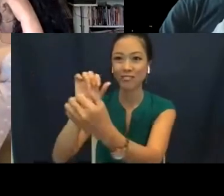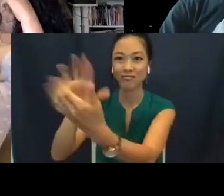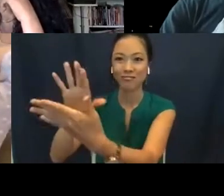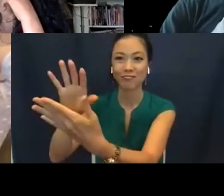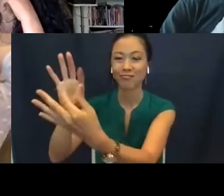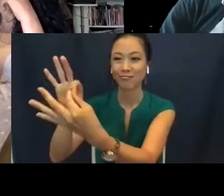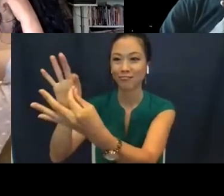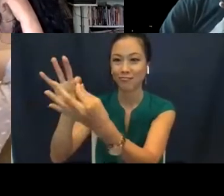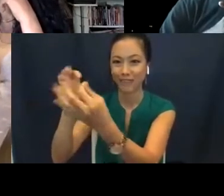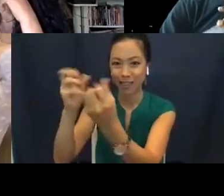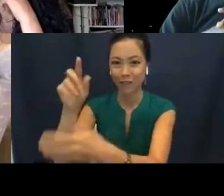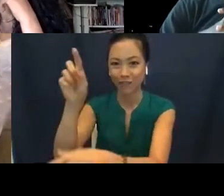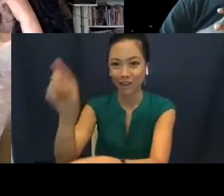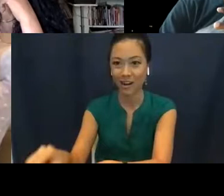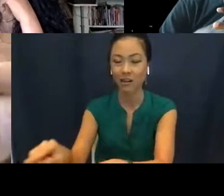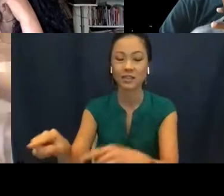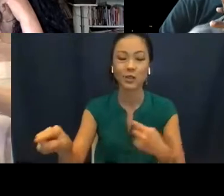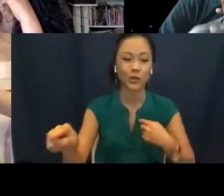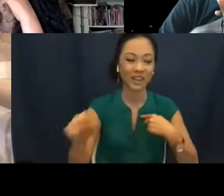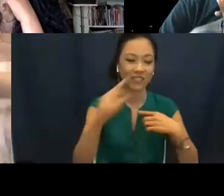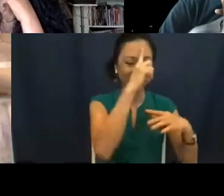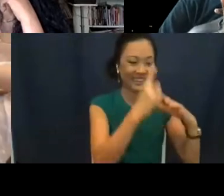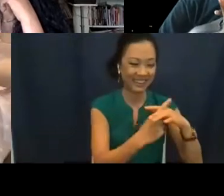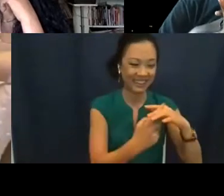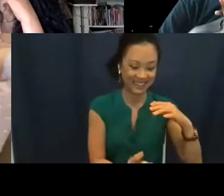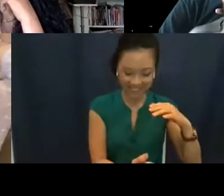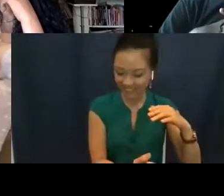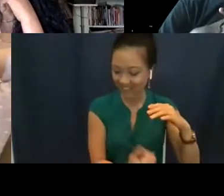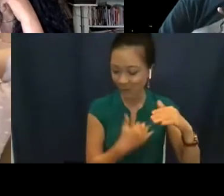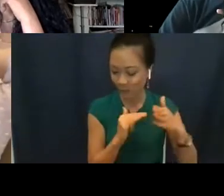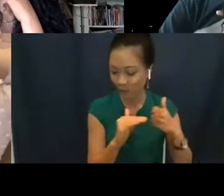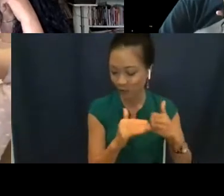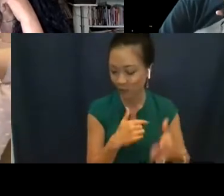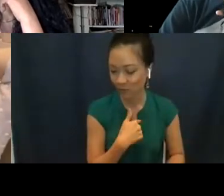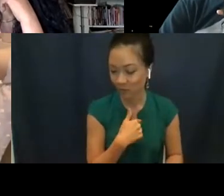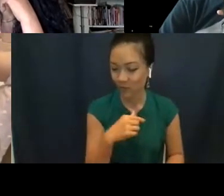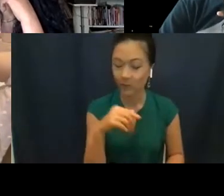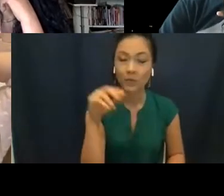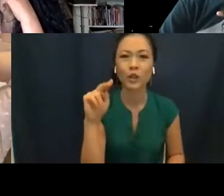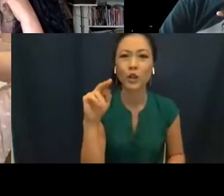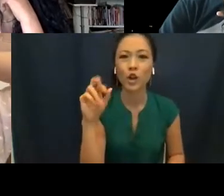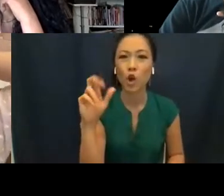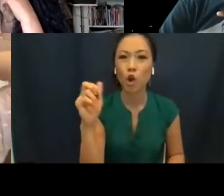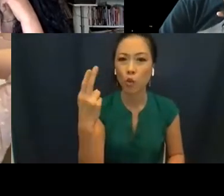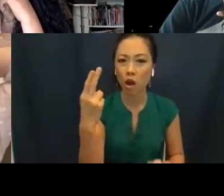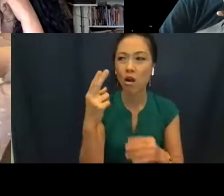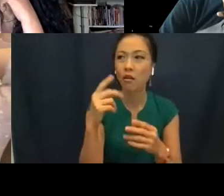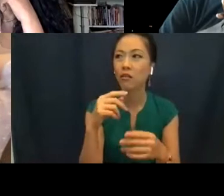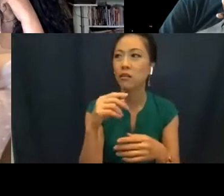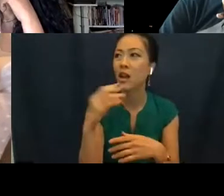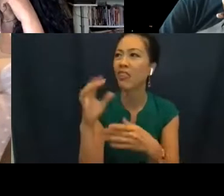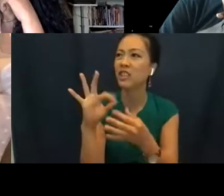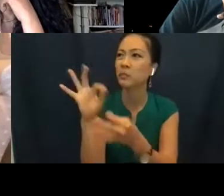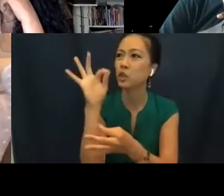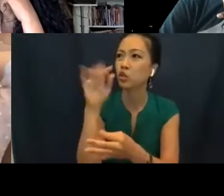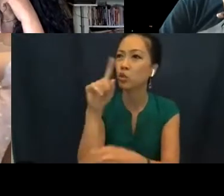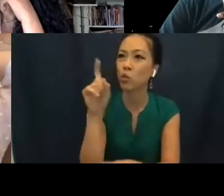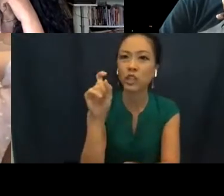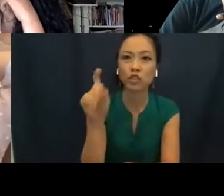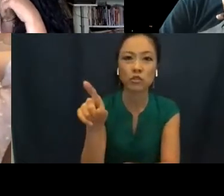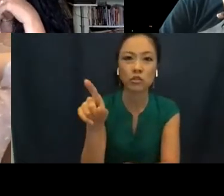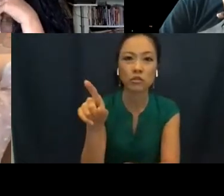the touch question from Nora and the spirituality question from before might come into play here when we talk about